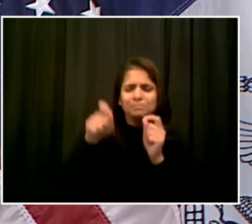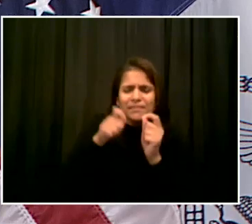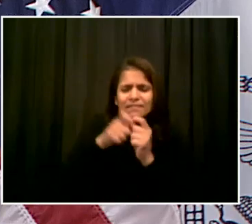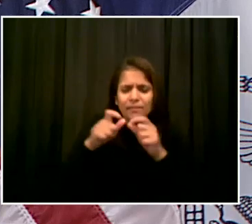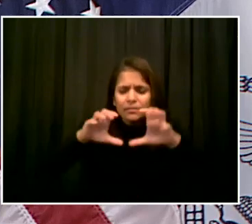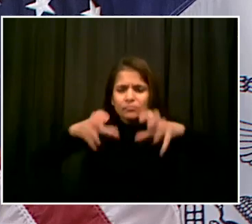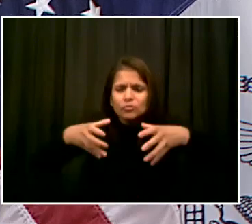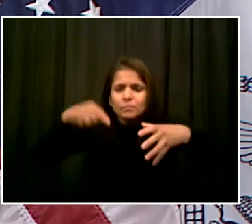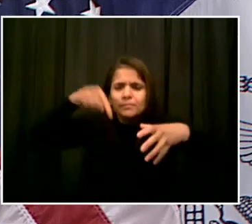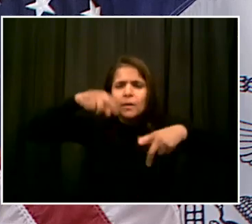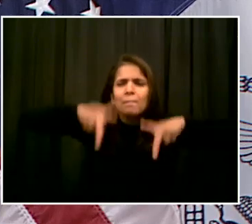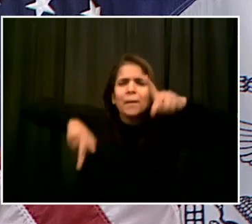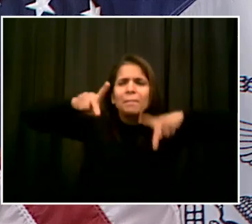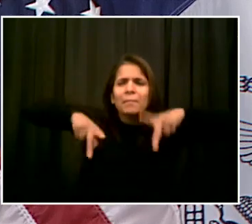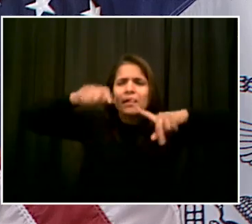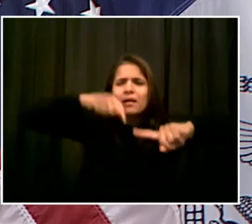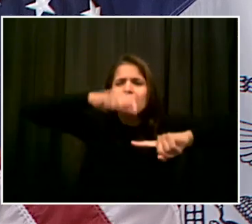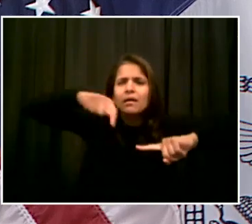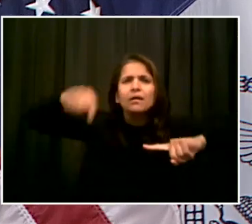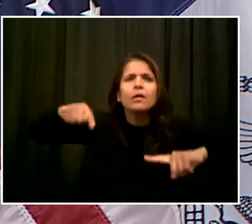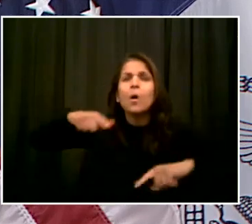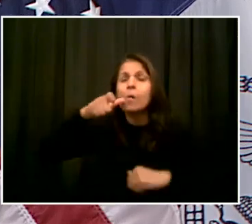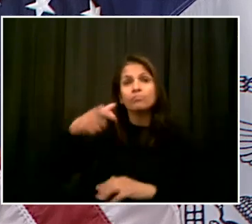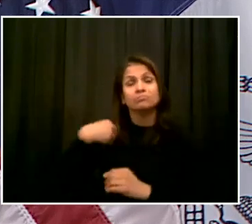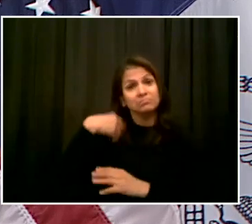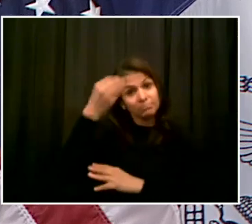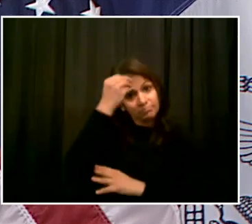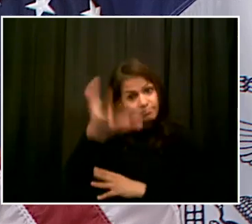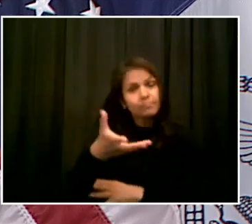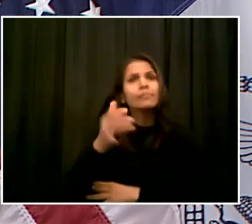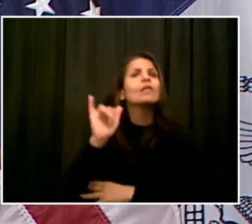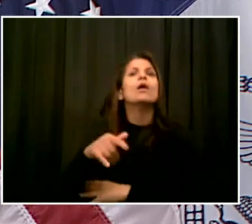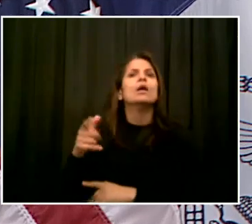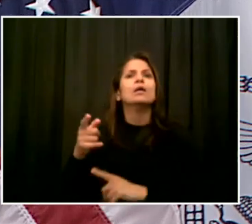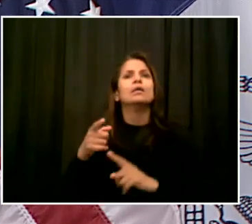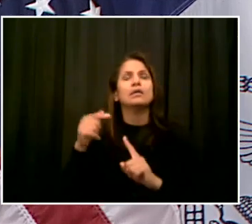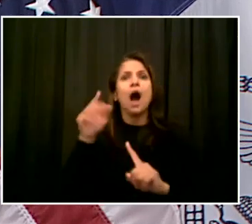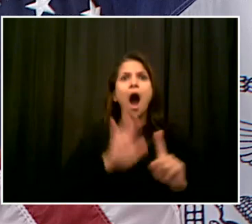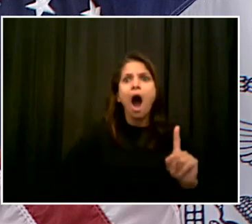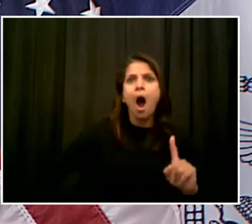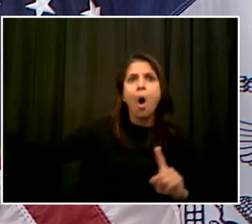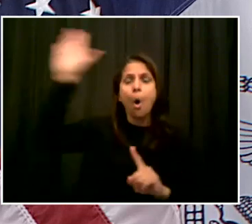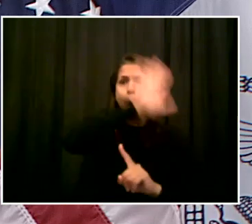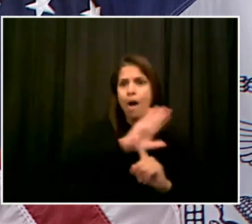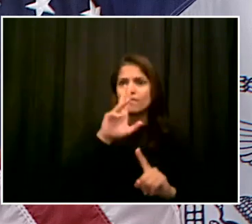THERE'S A GROUP INSIDE, BUT WE ARES EENIG A MIX OF PEOPLE IN